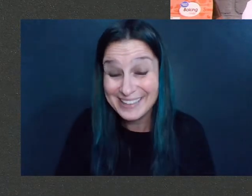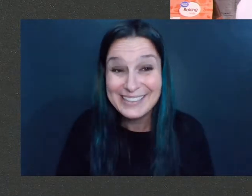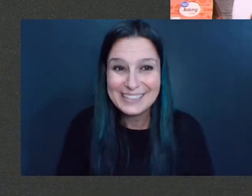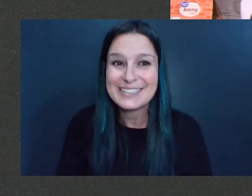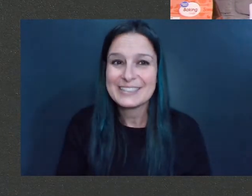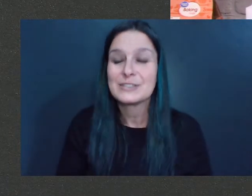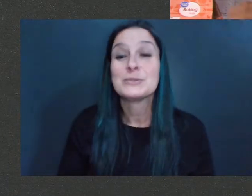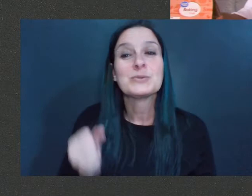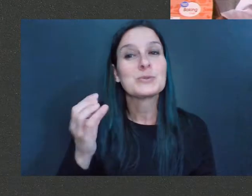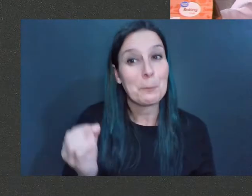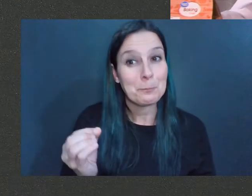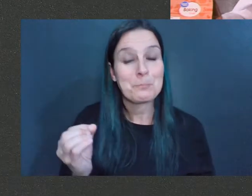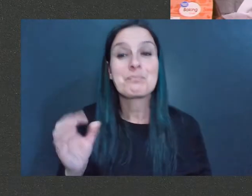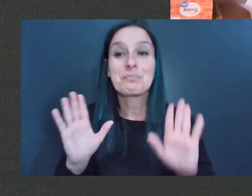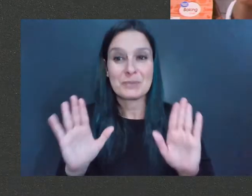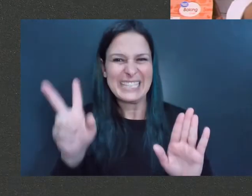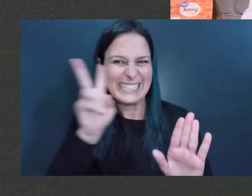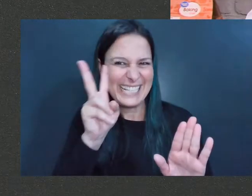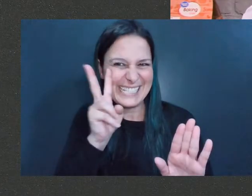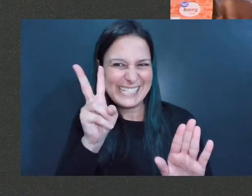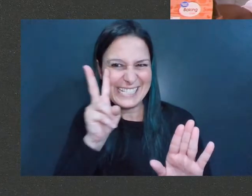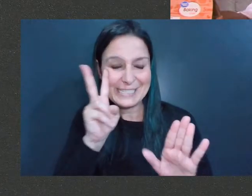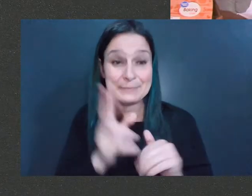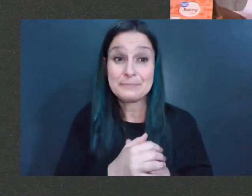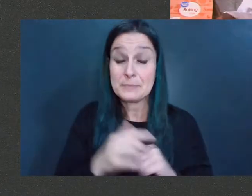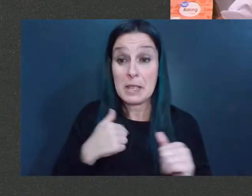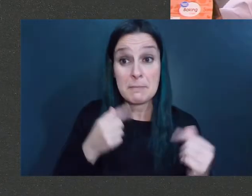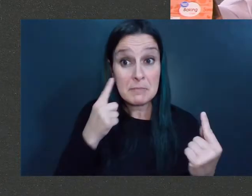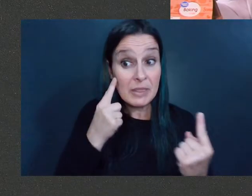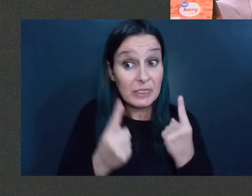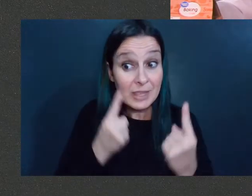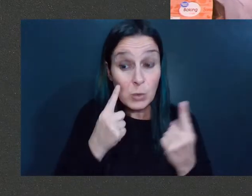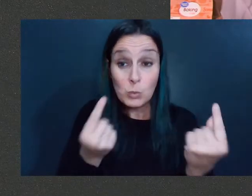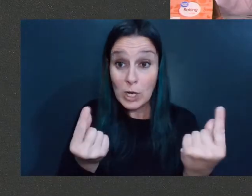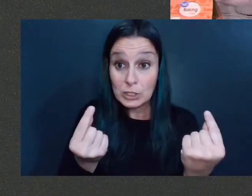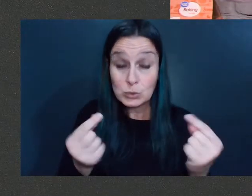So let's see. I was thinking we could put some vinegar.